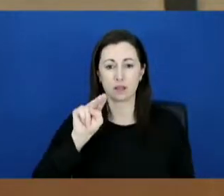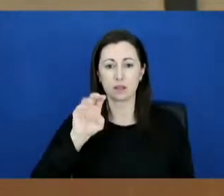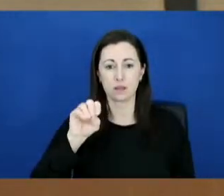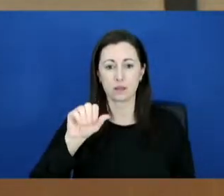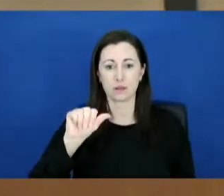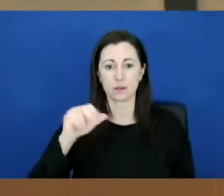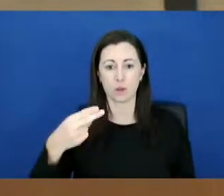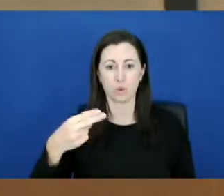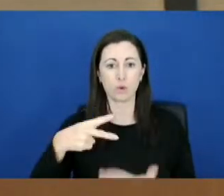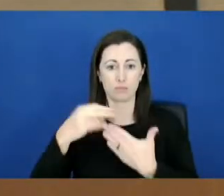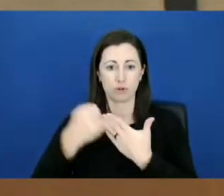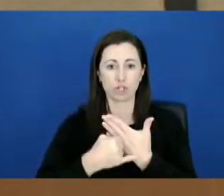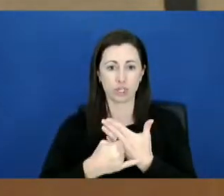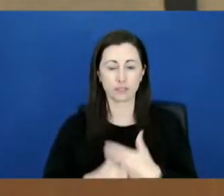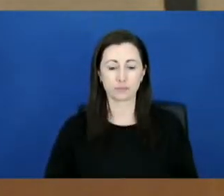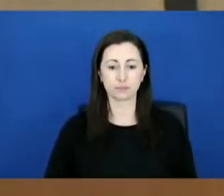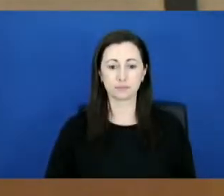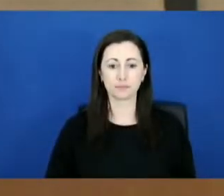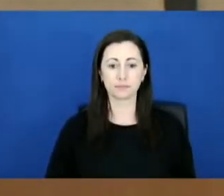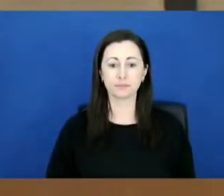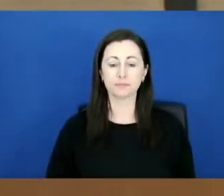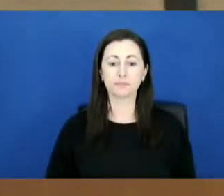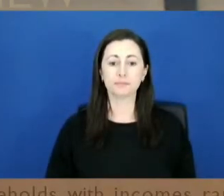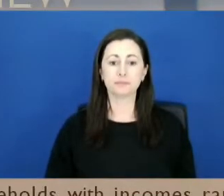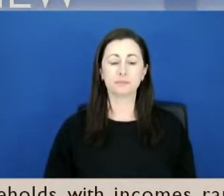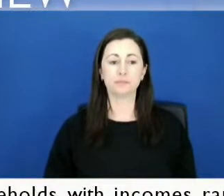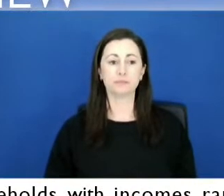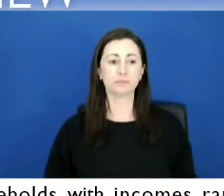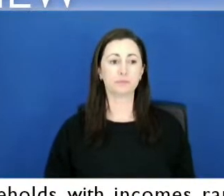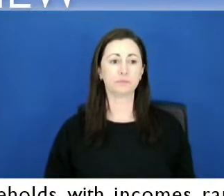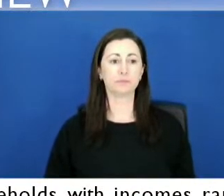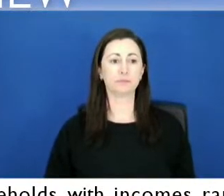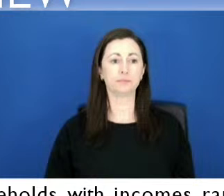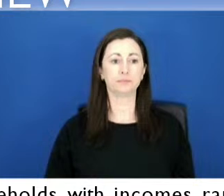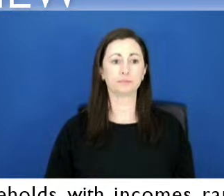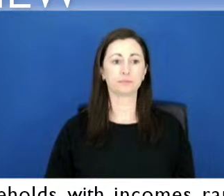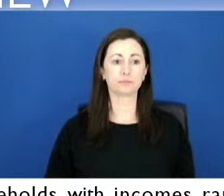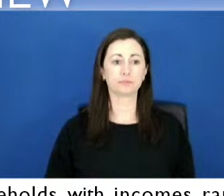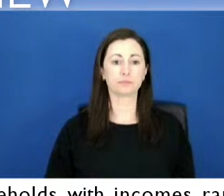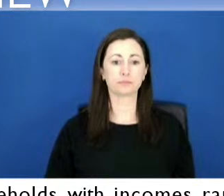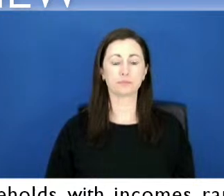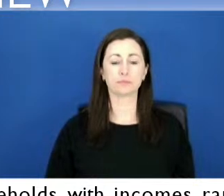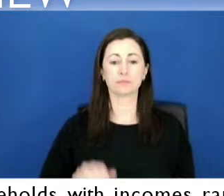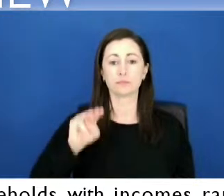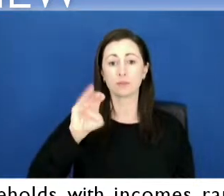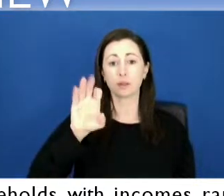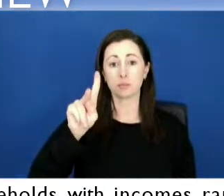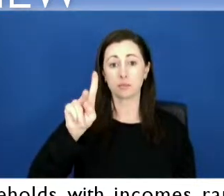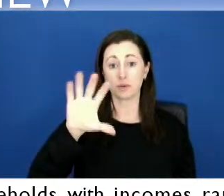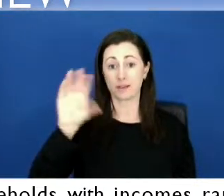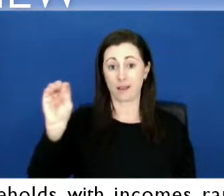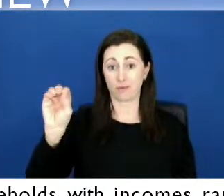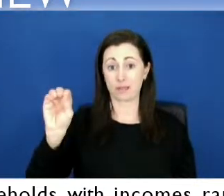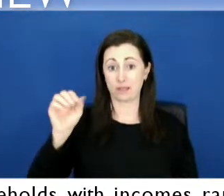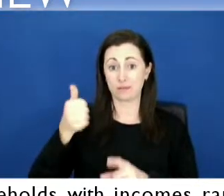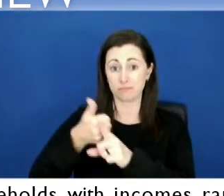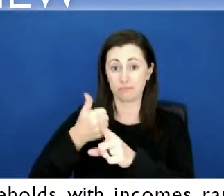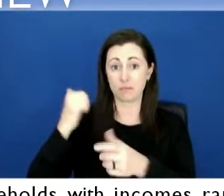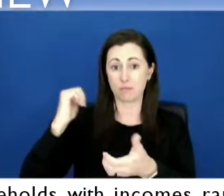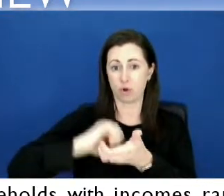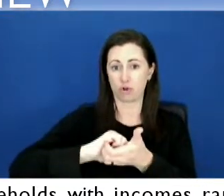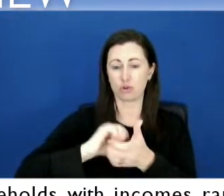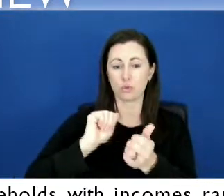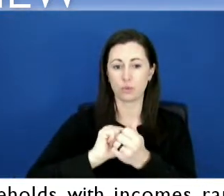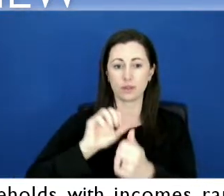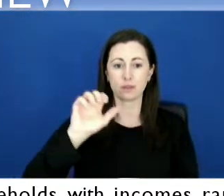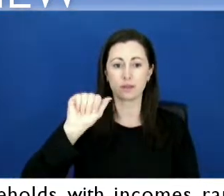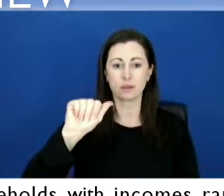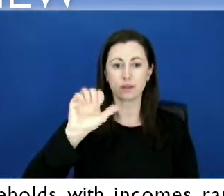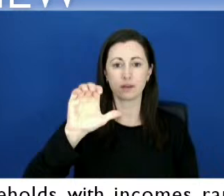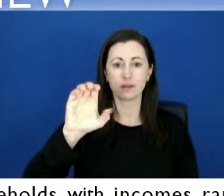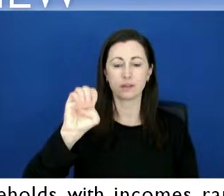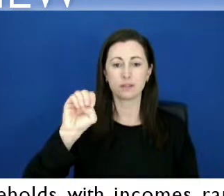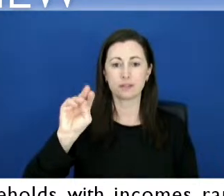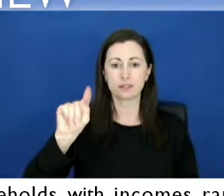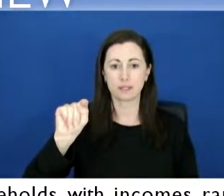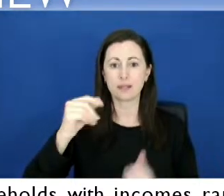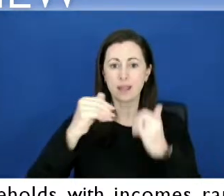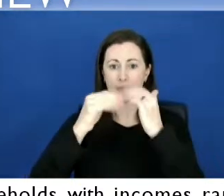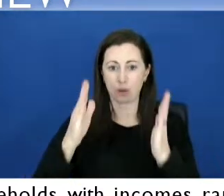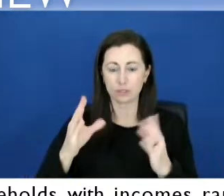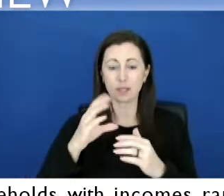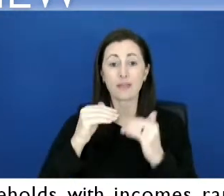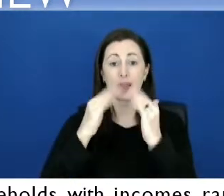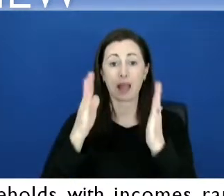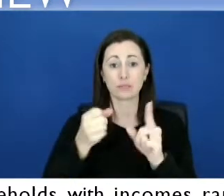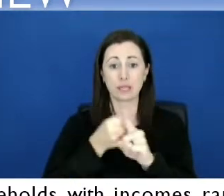REQUEST FOR THREE NOAH PROJECTS.